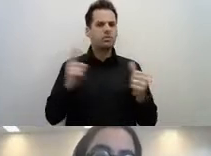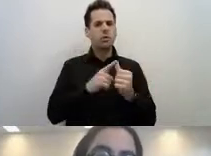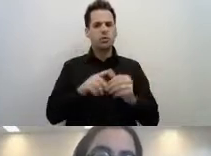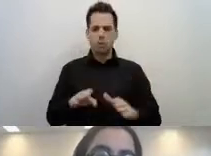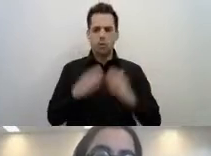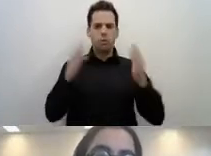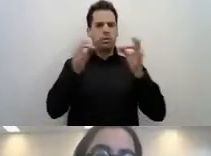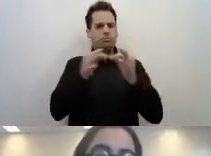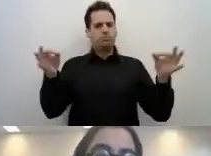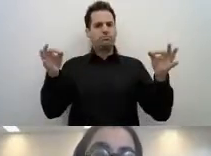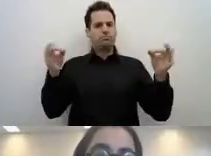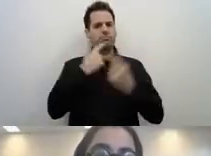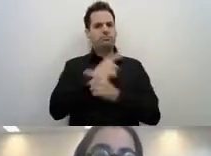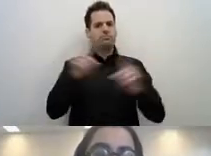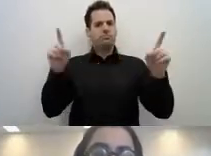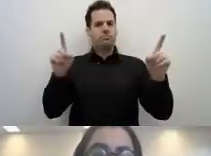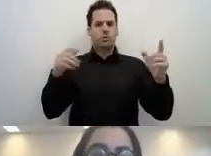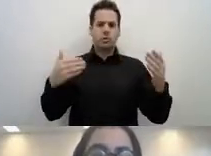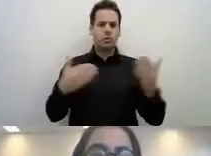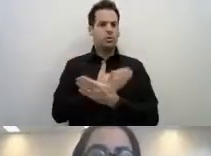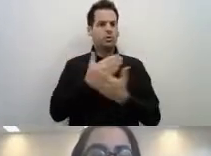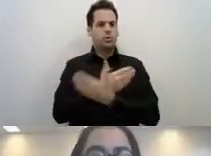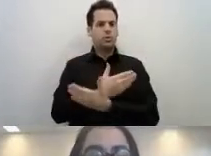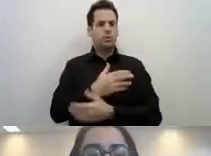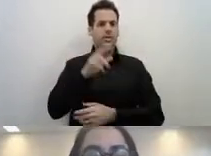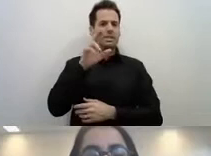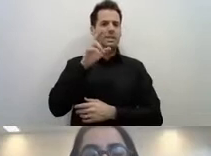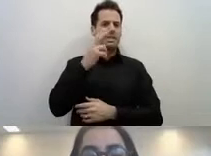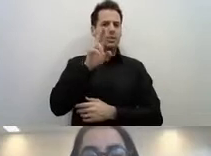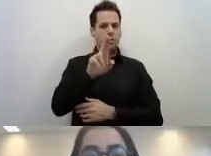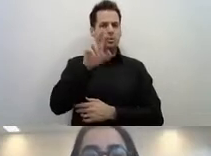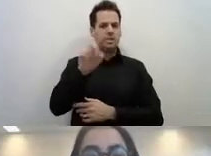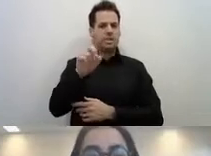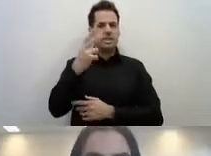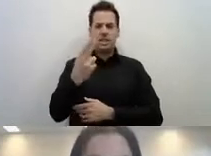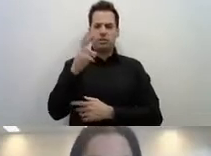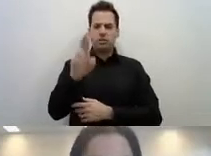declaration of human rights so udhr which talks about every person being born free and equal